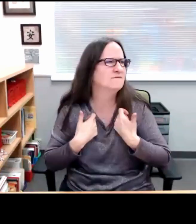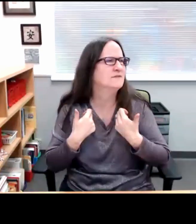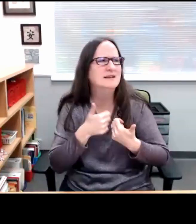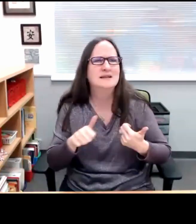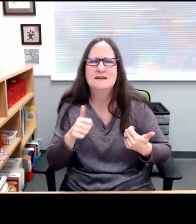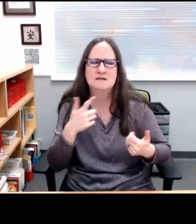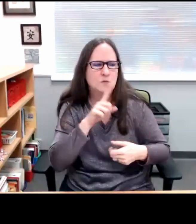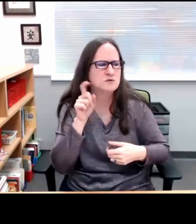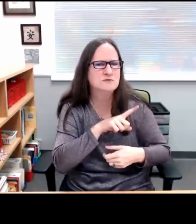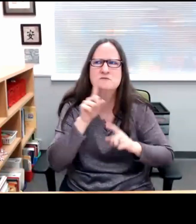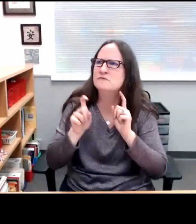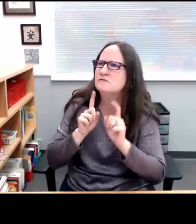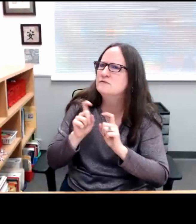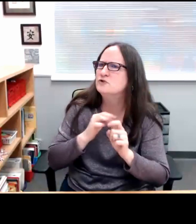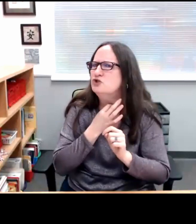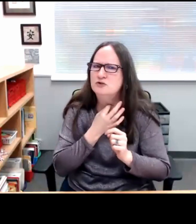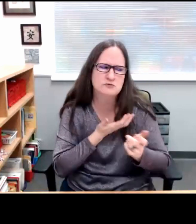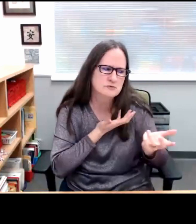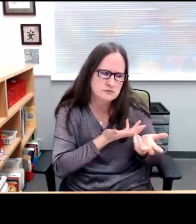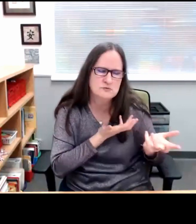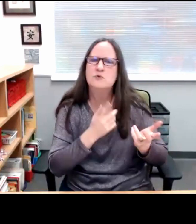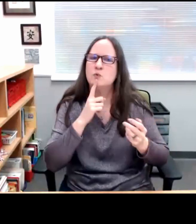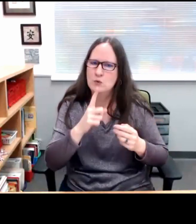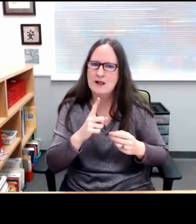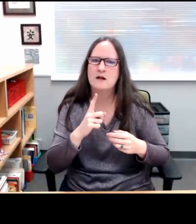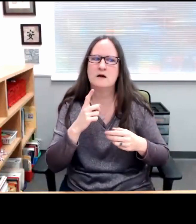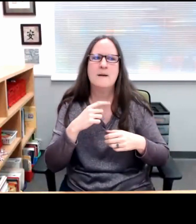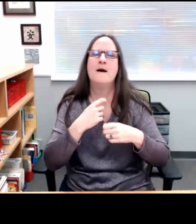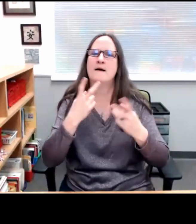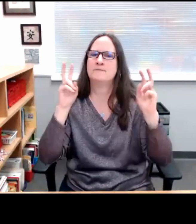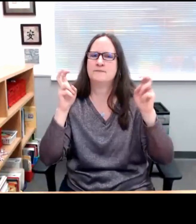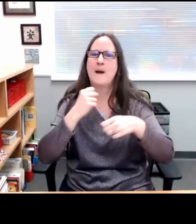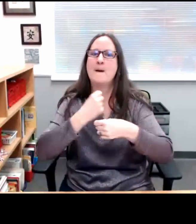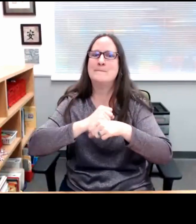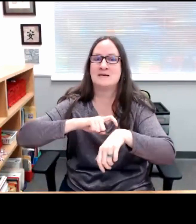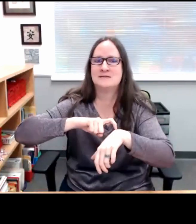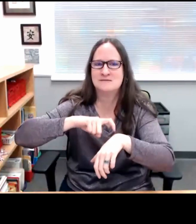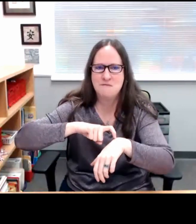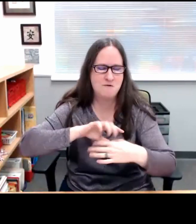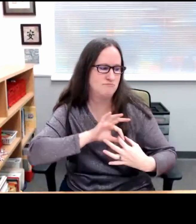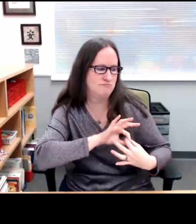talking with them about activities, so they're able to ask questions and have a dialogue,